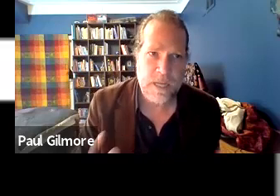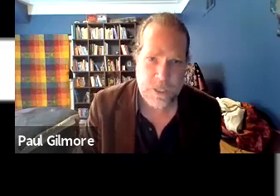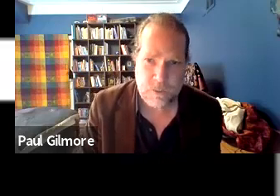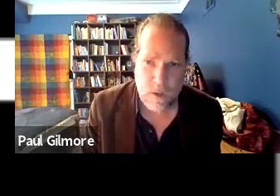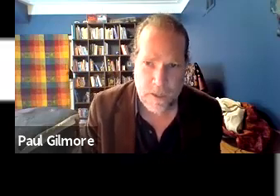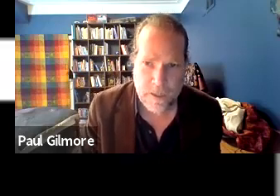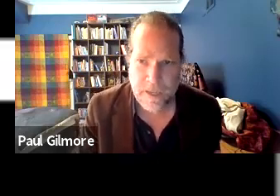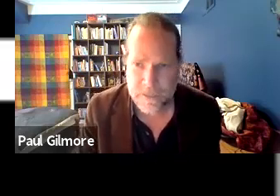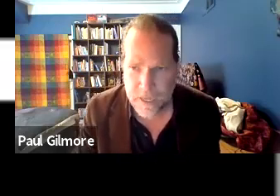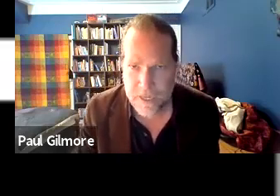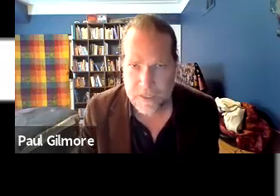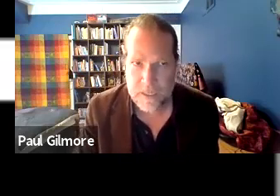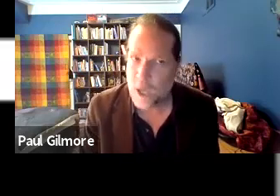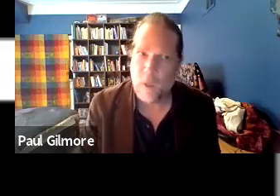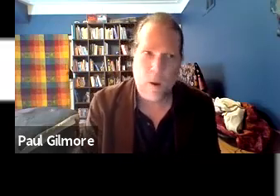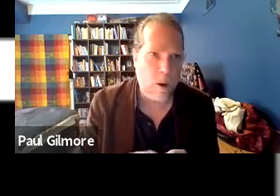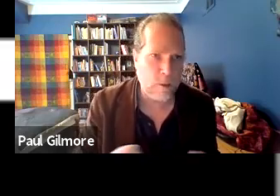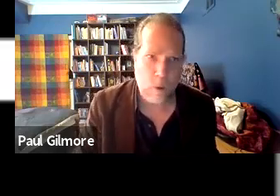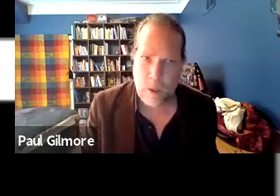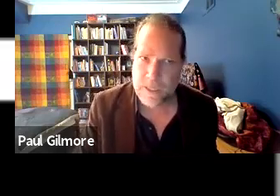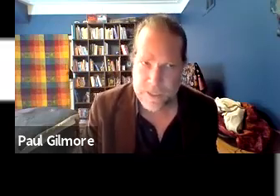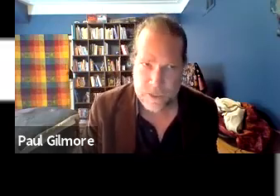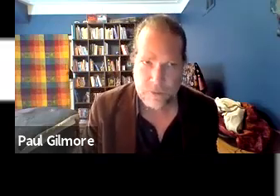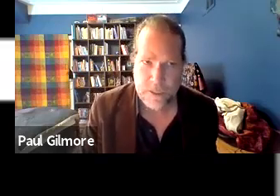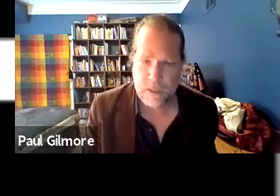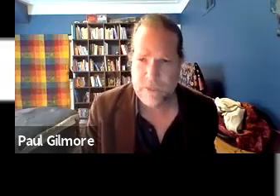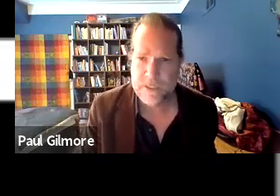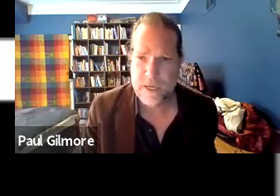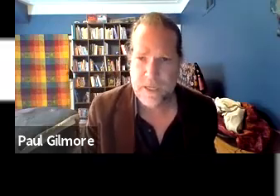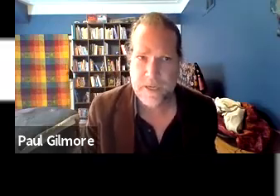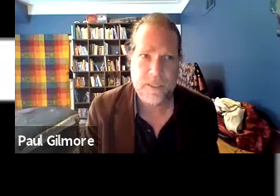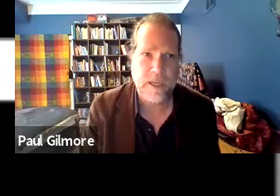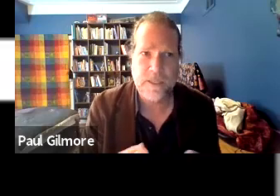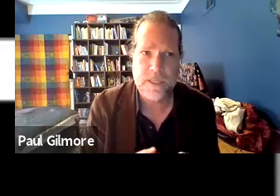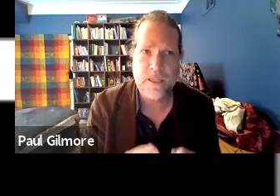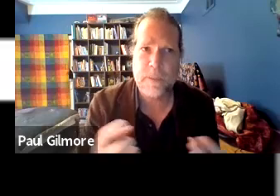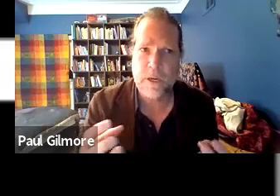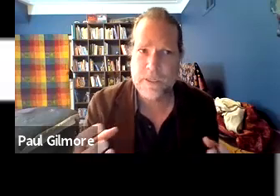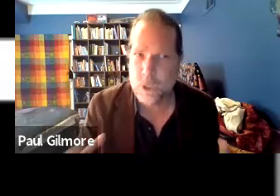nationwide anxiety, a long, long history. Have this anxiety, as I said, in American